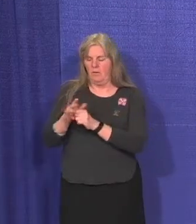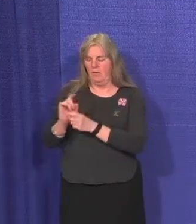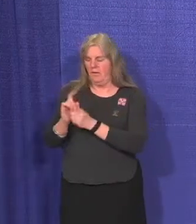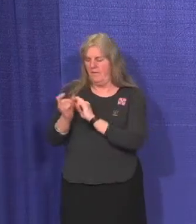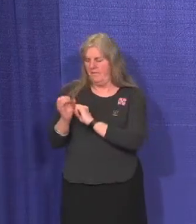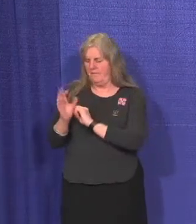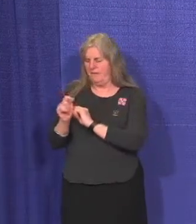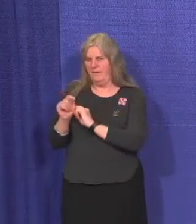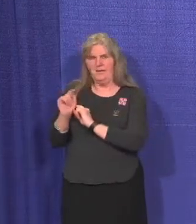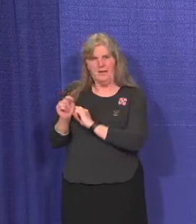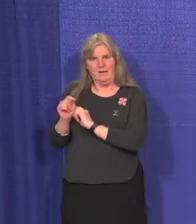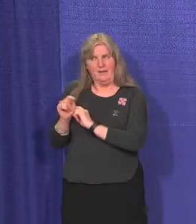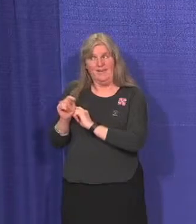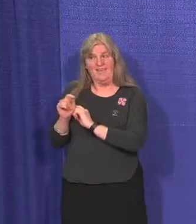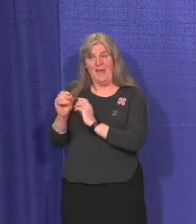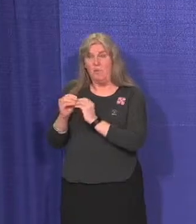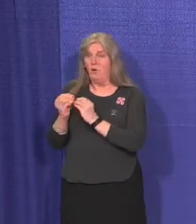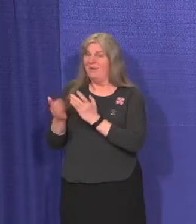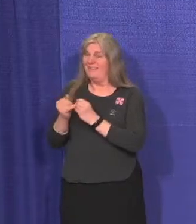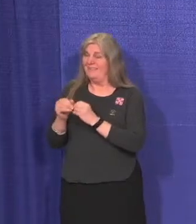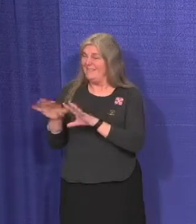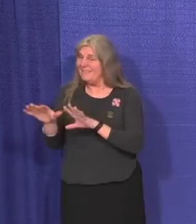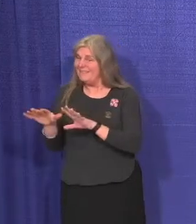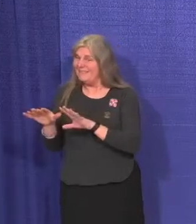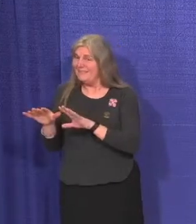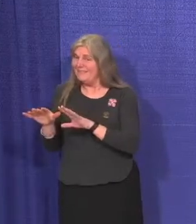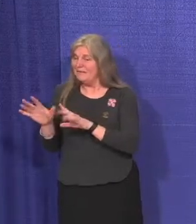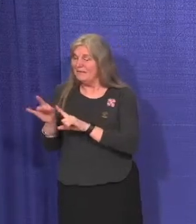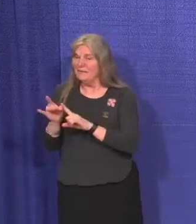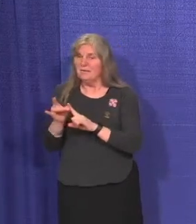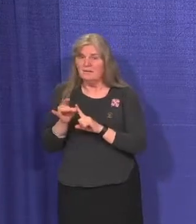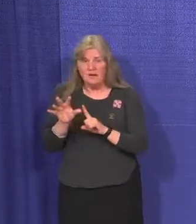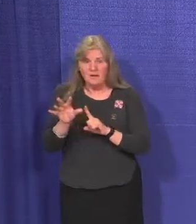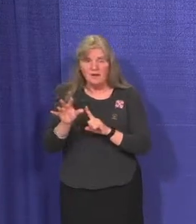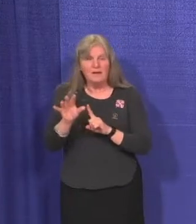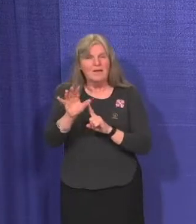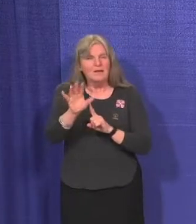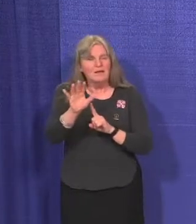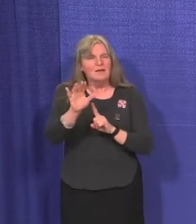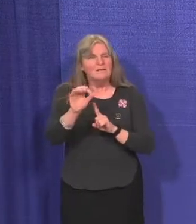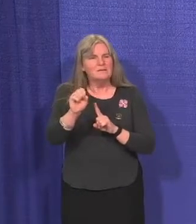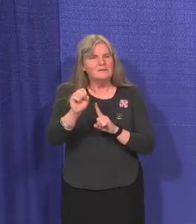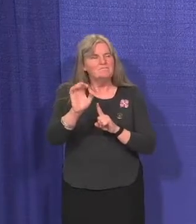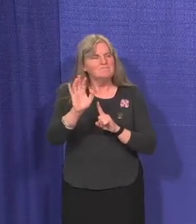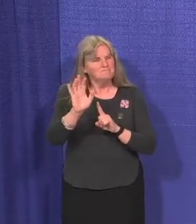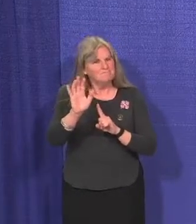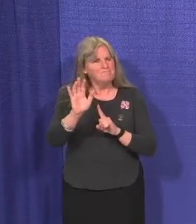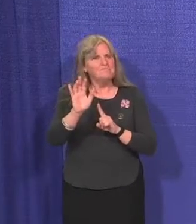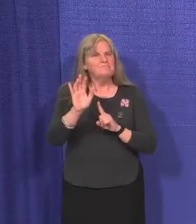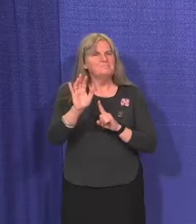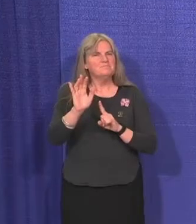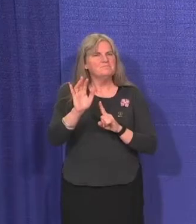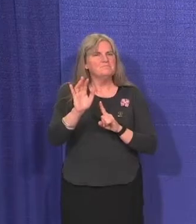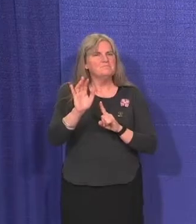you think of more people that come in who may not have vaccines that more that adds to